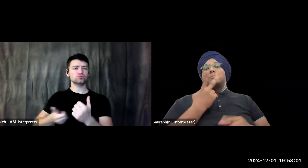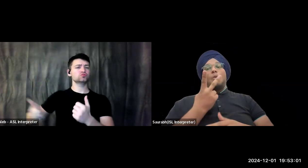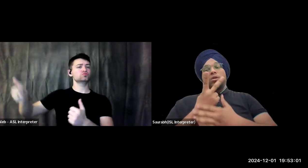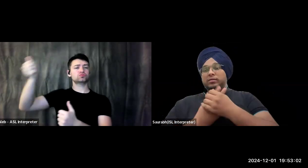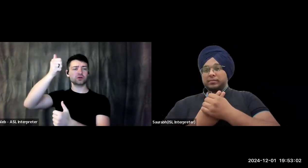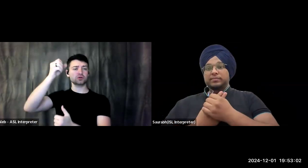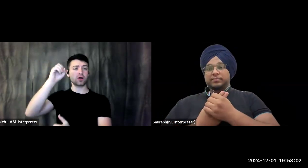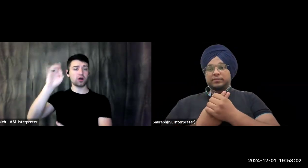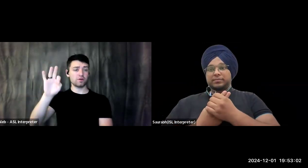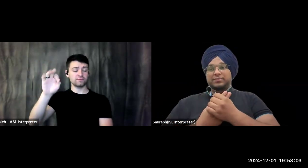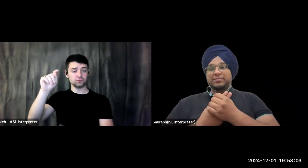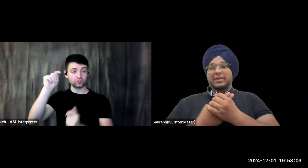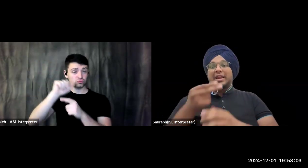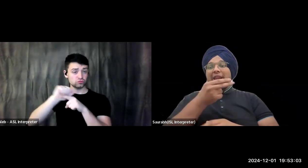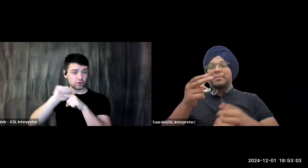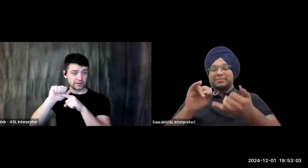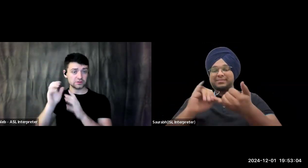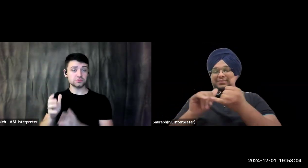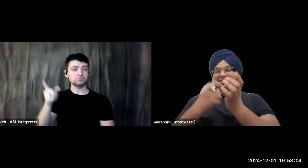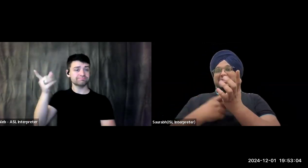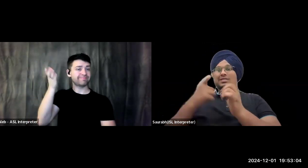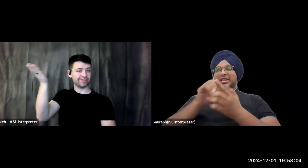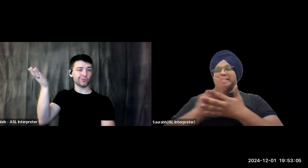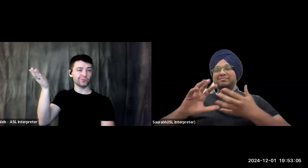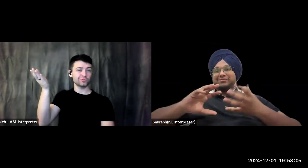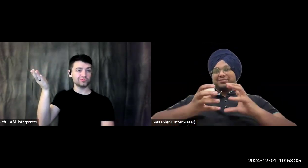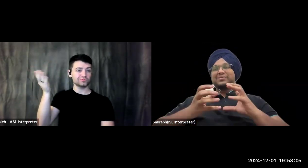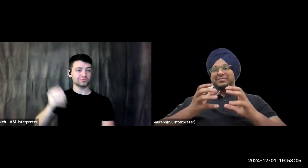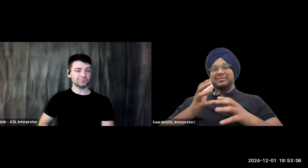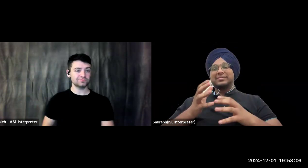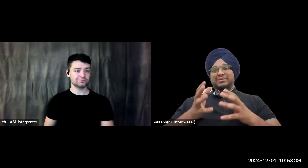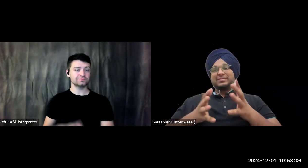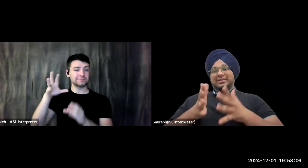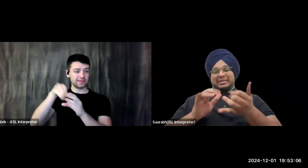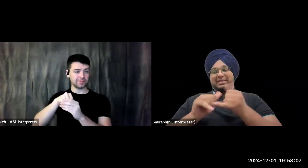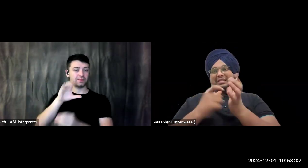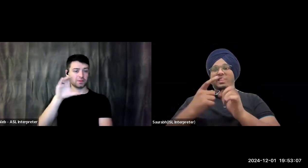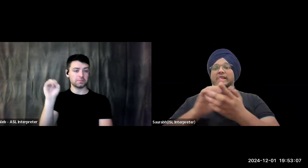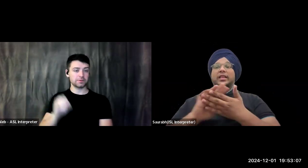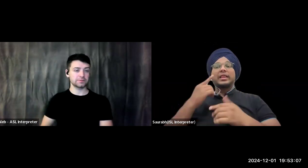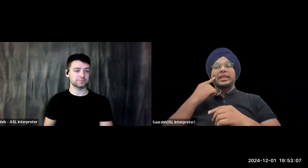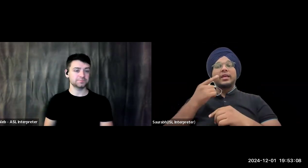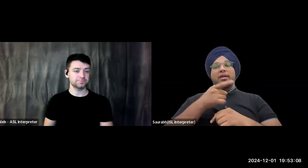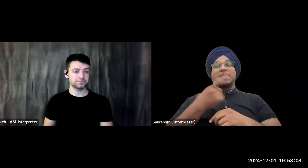When we request funding from some corporates or say some funding agencies,